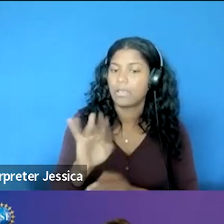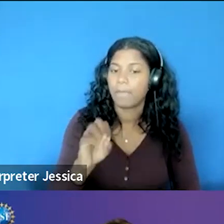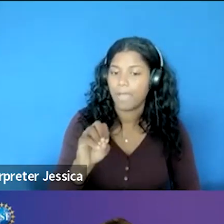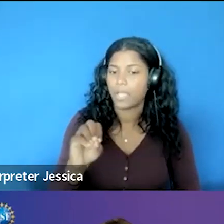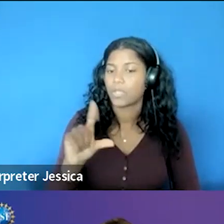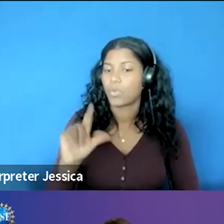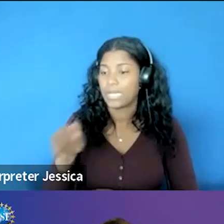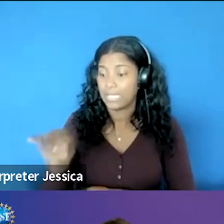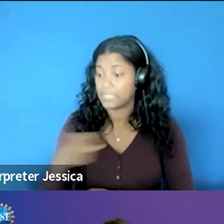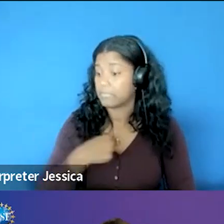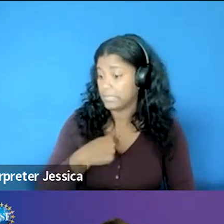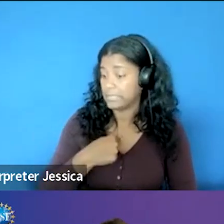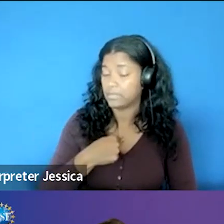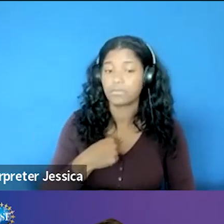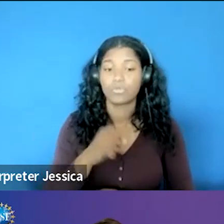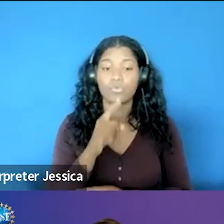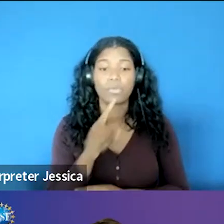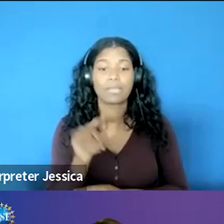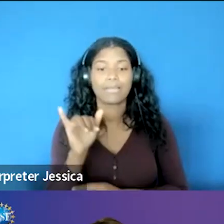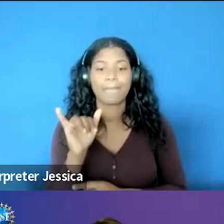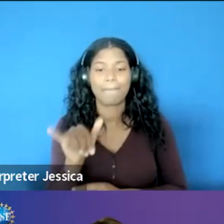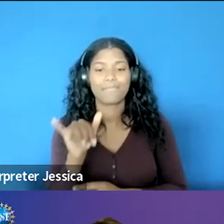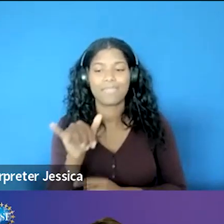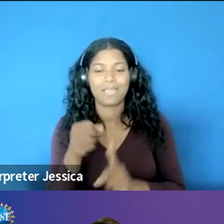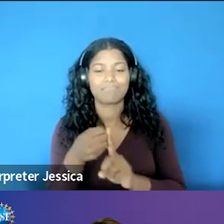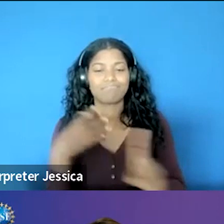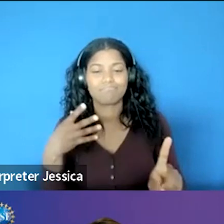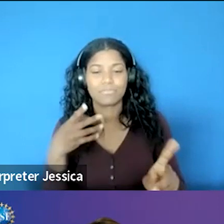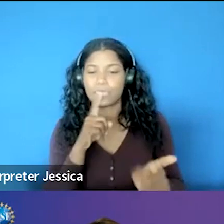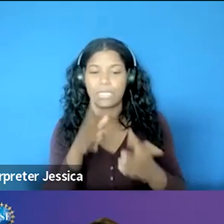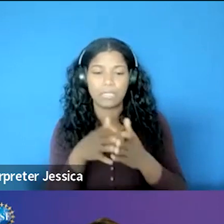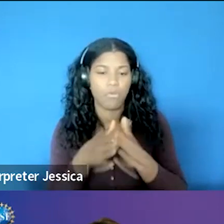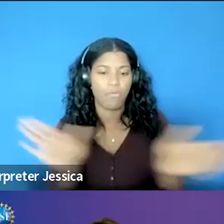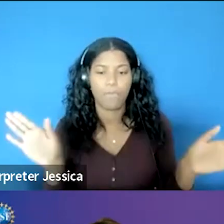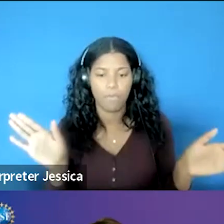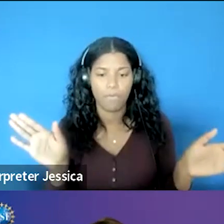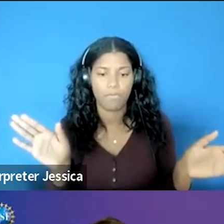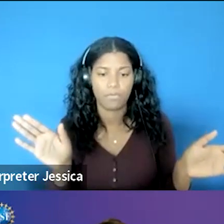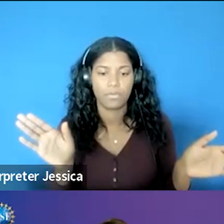Daniel Marenda: We kept the definition of professional society broad intentionally.